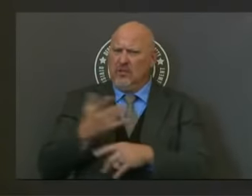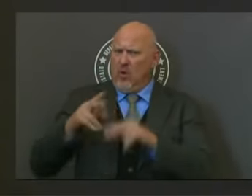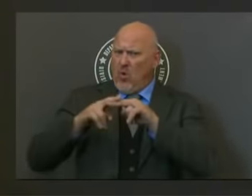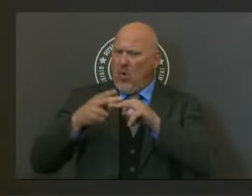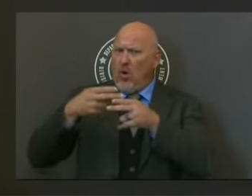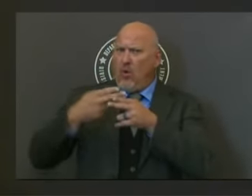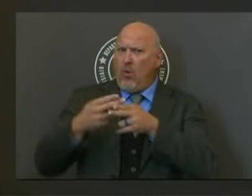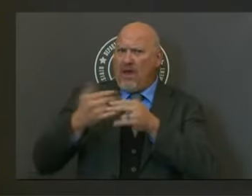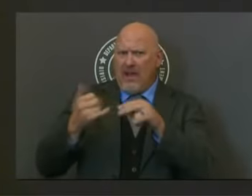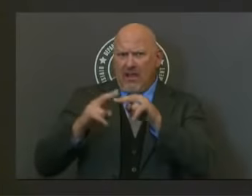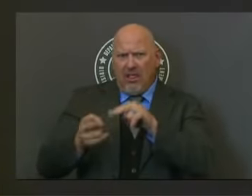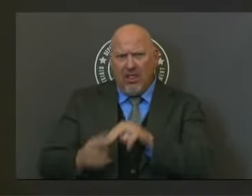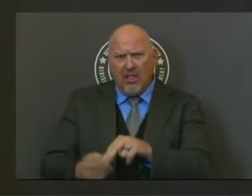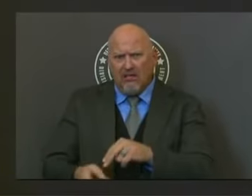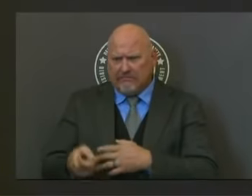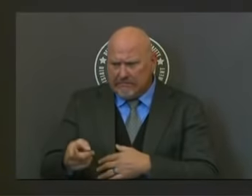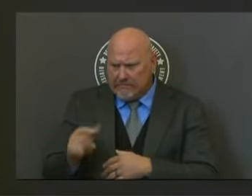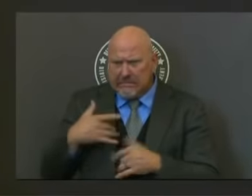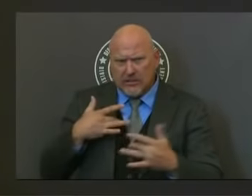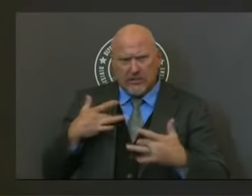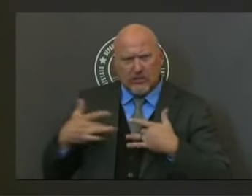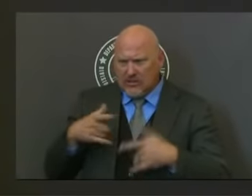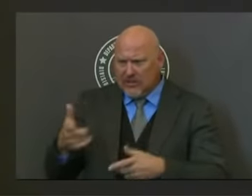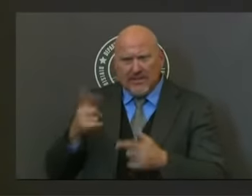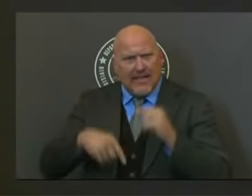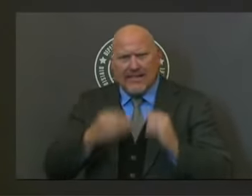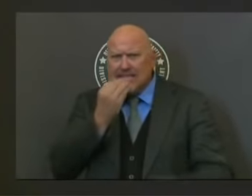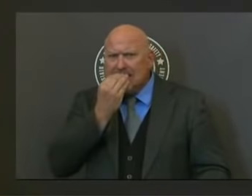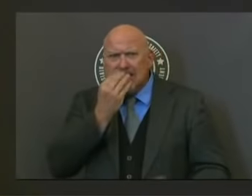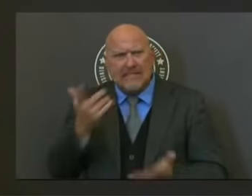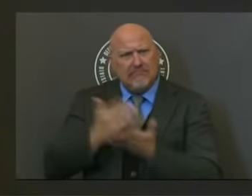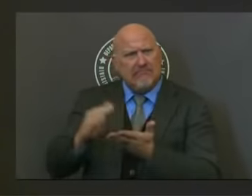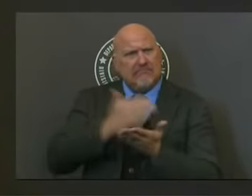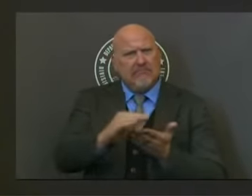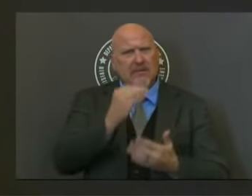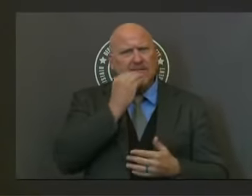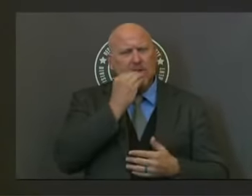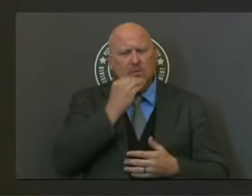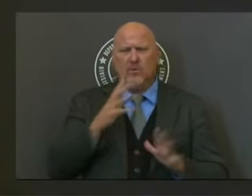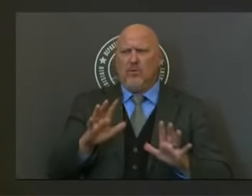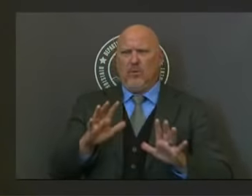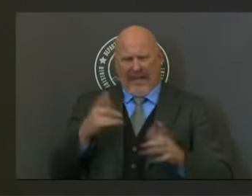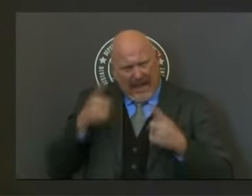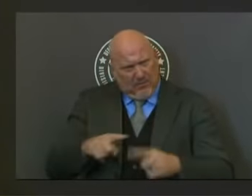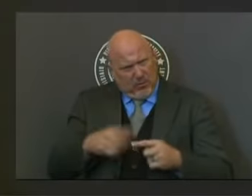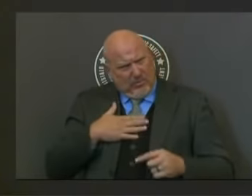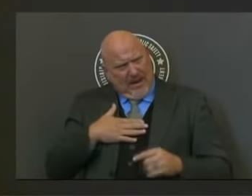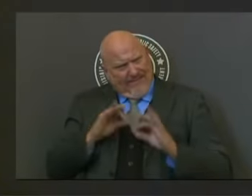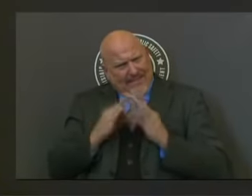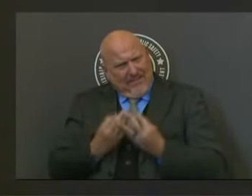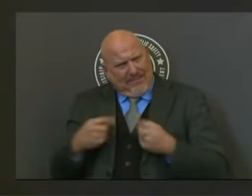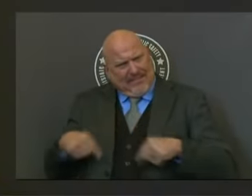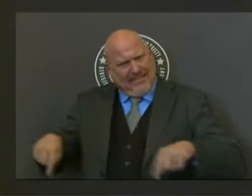for us in our own family I know that my daughters joined